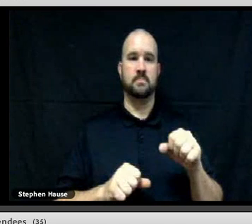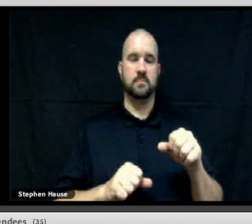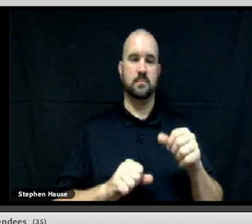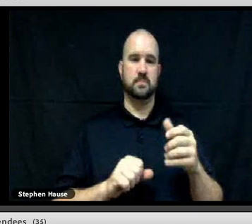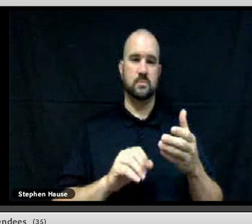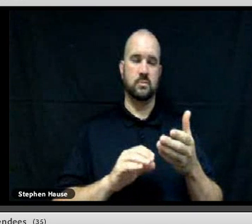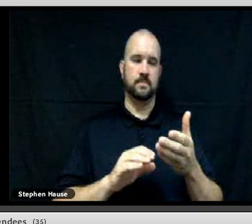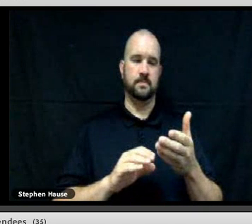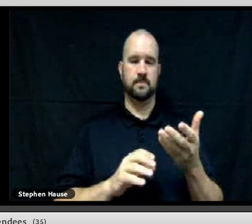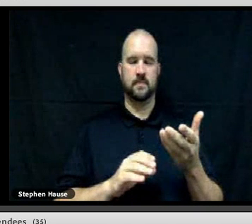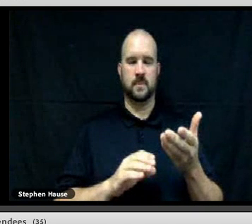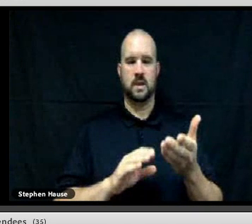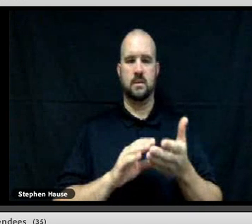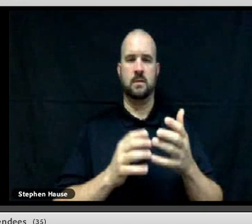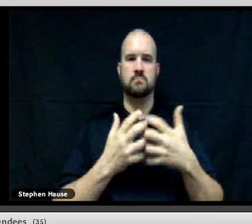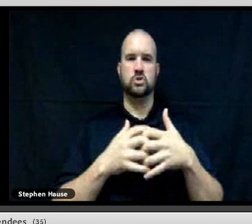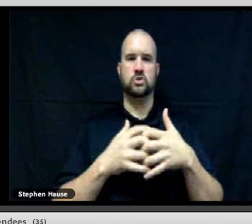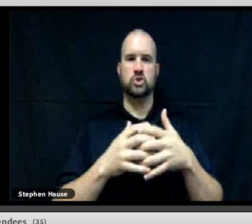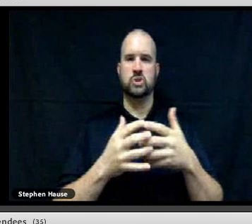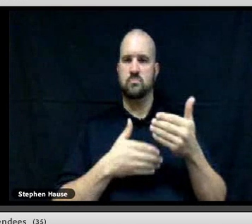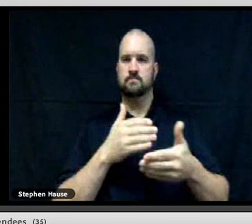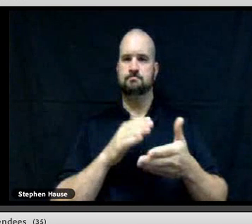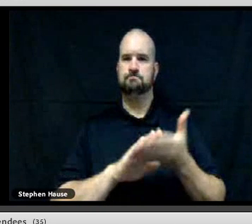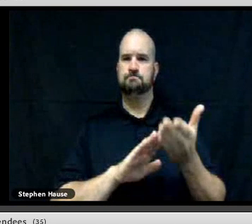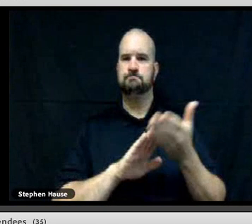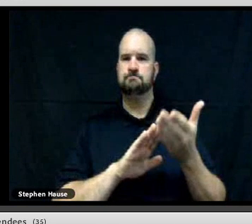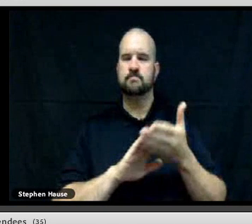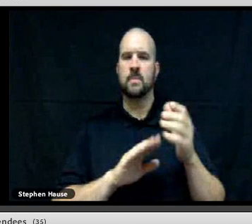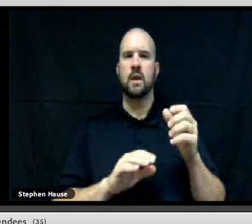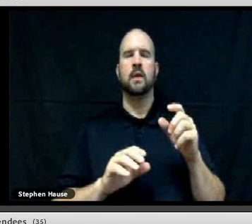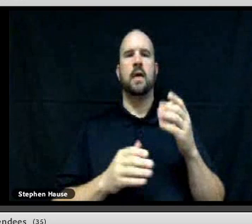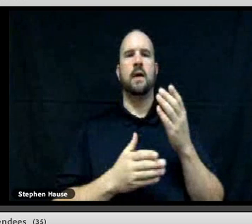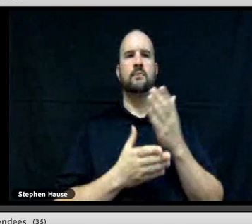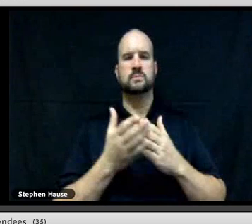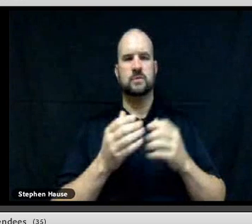Uh, since they do have so many records, they have to able to,